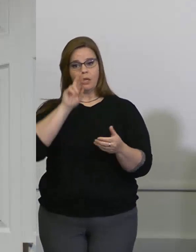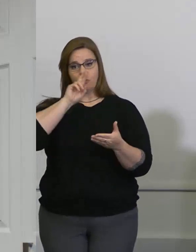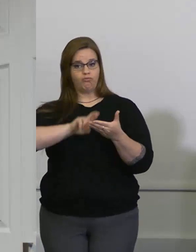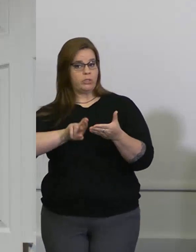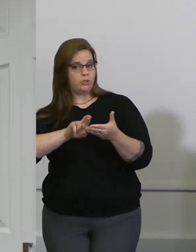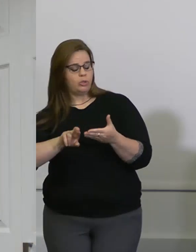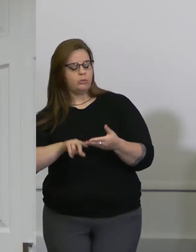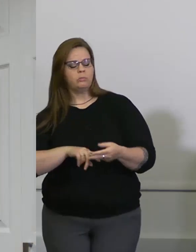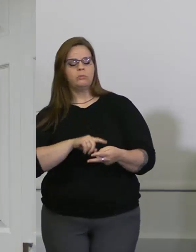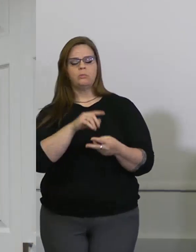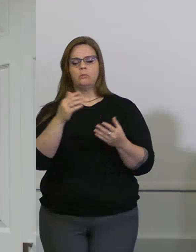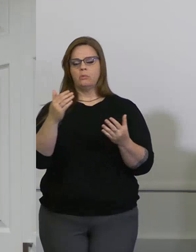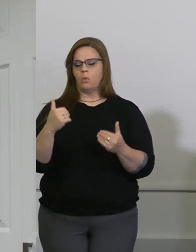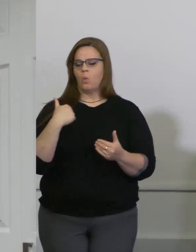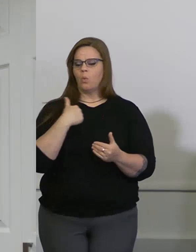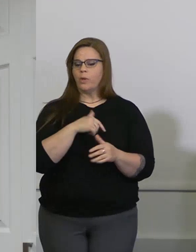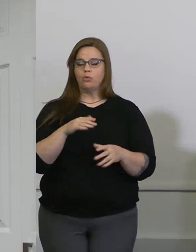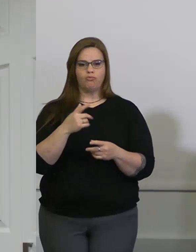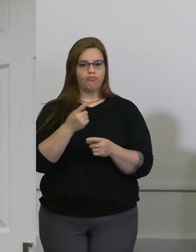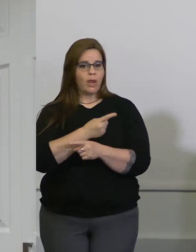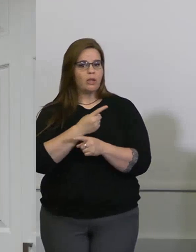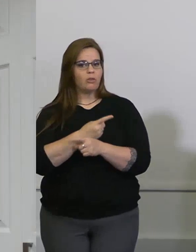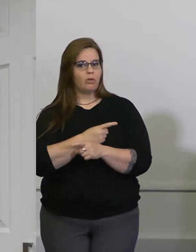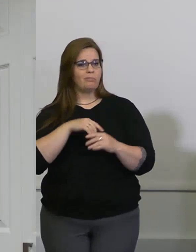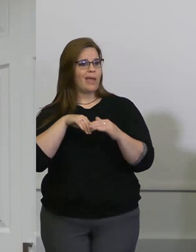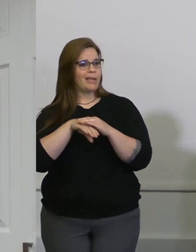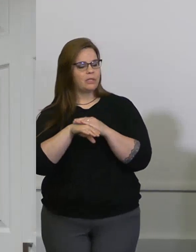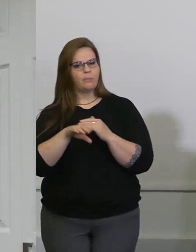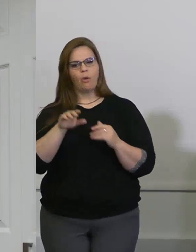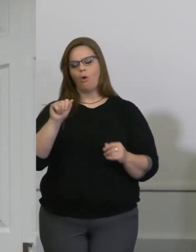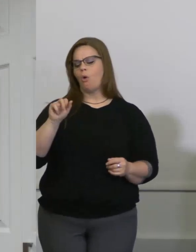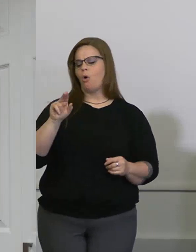accessibility audits or assessments, we do design